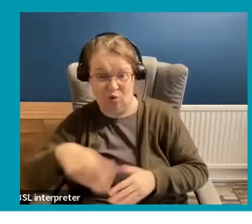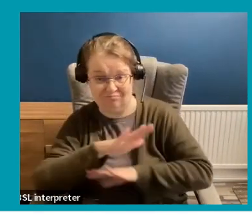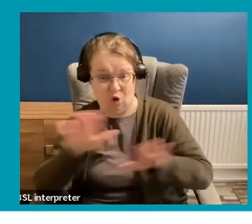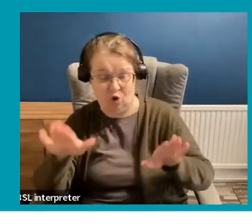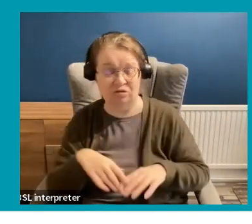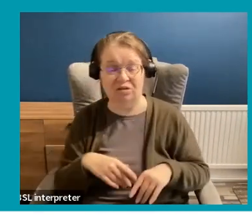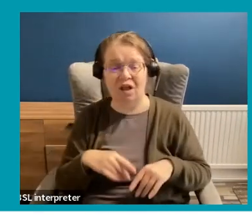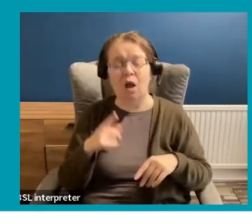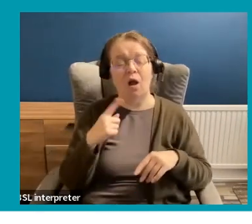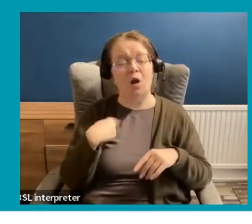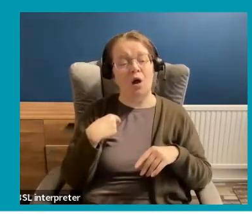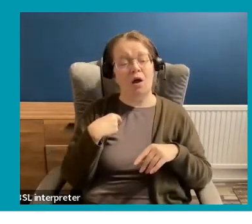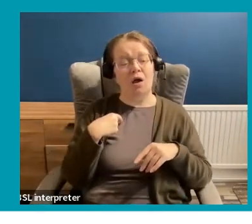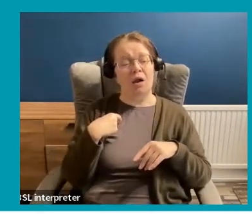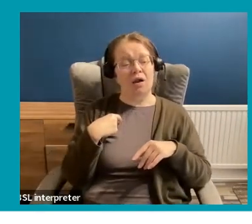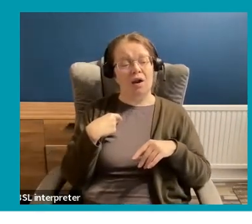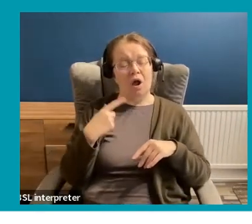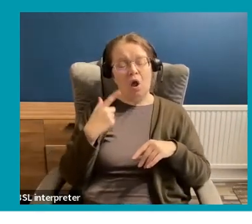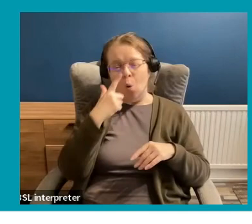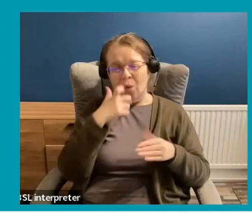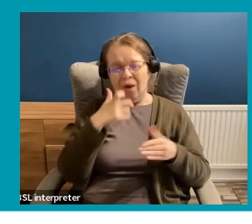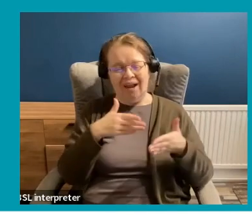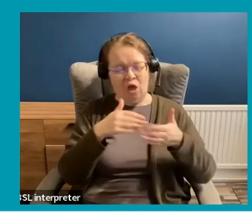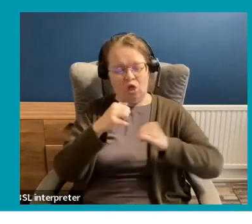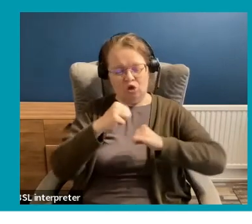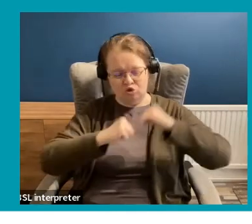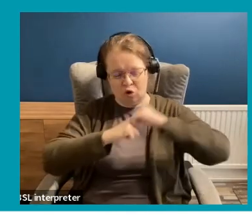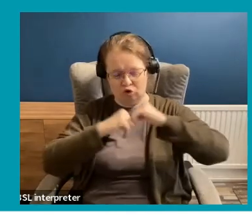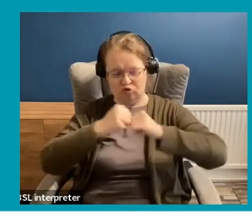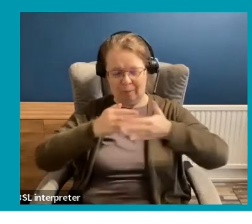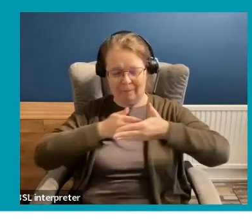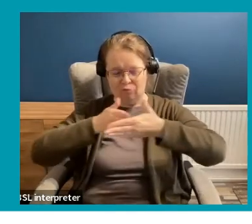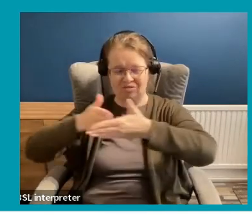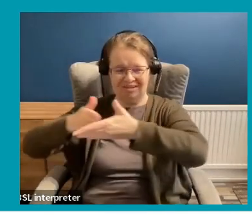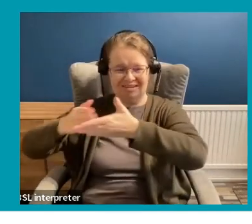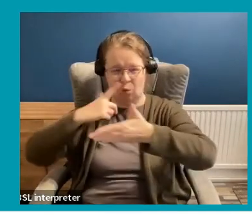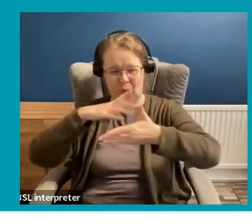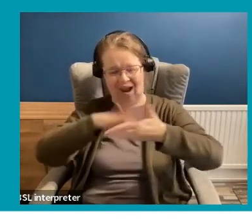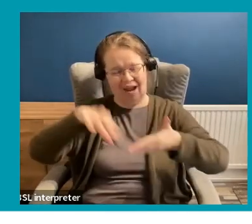do things to remove those structural barriers that might be in our weight whether that's